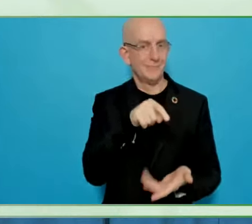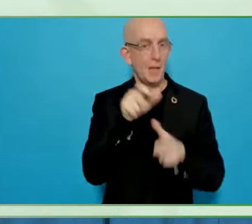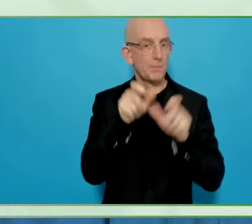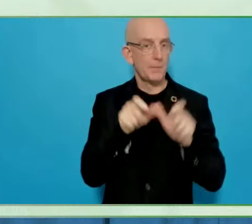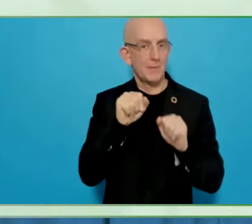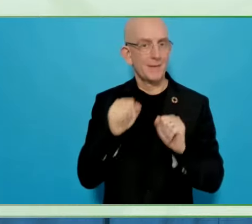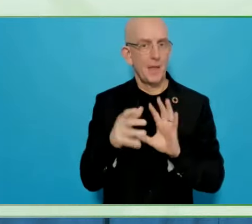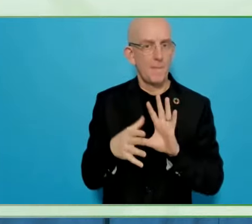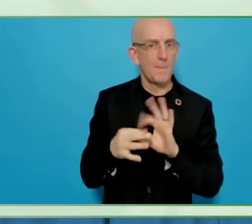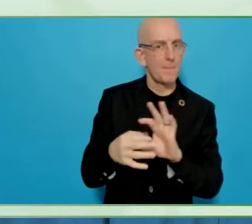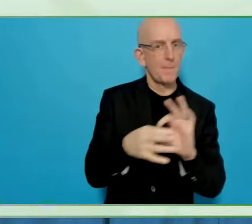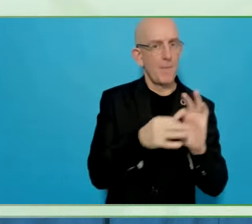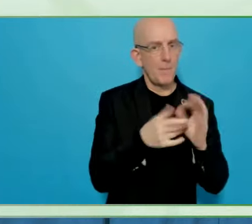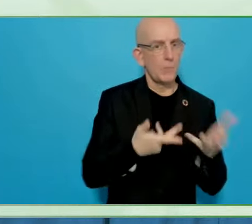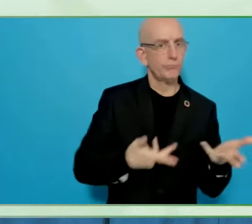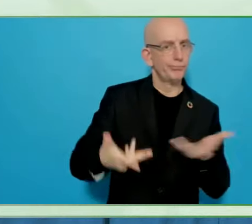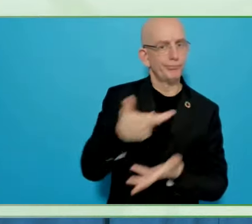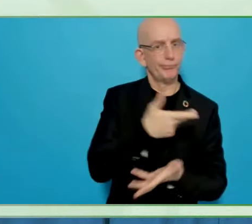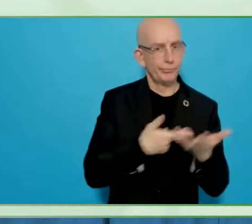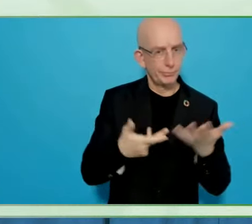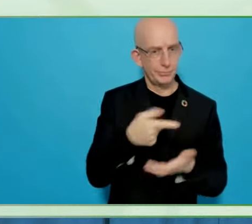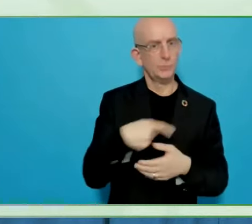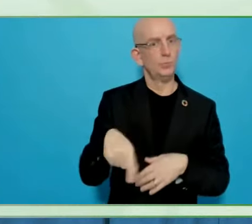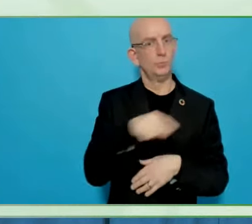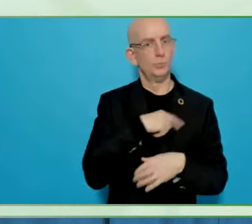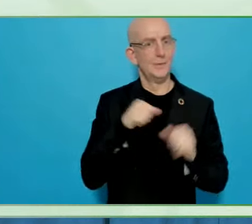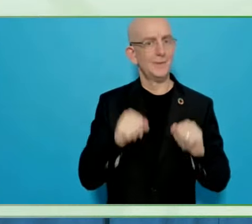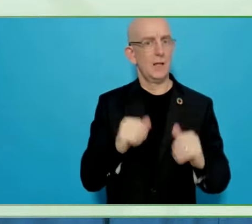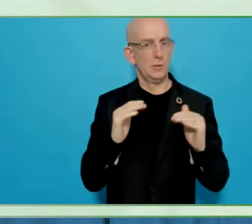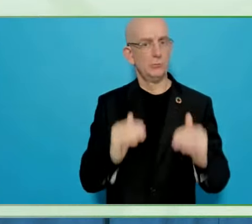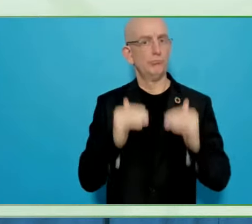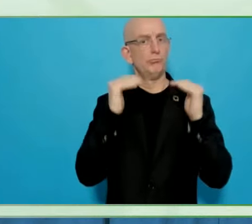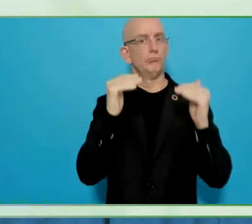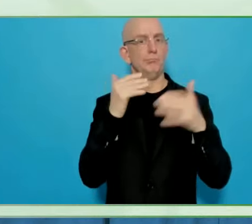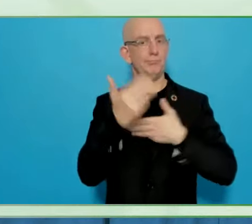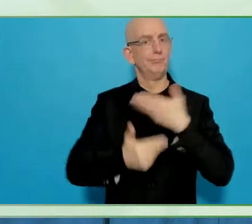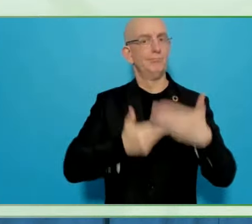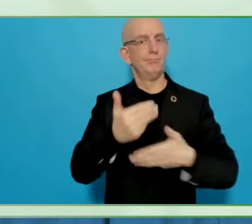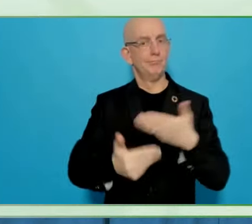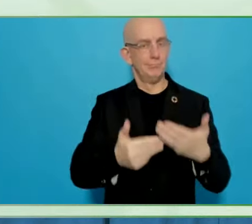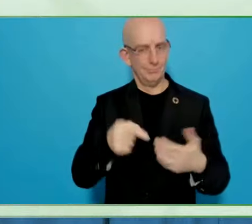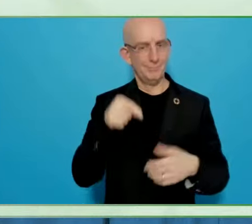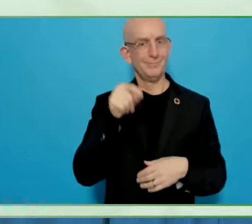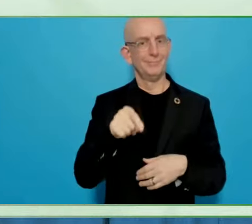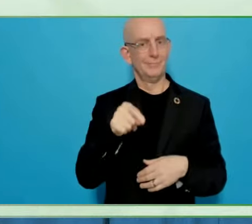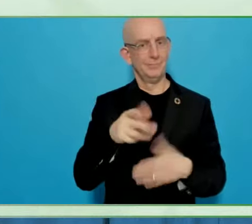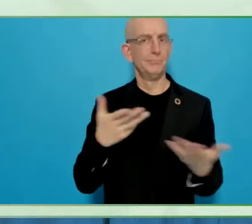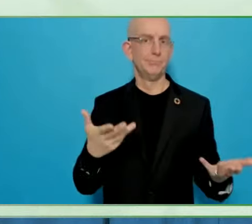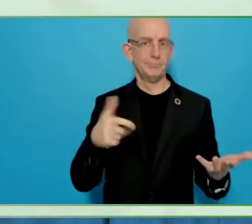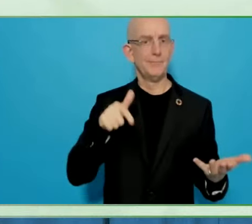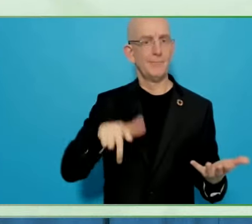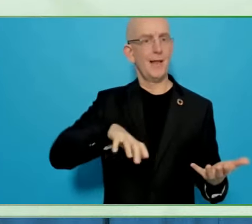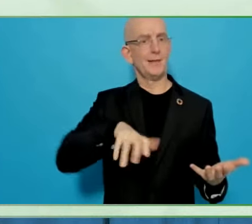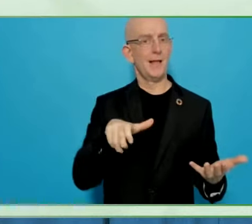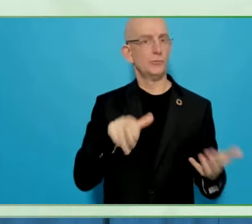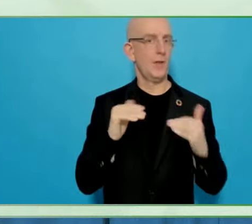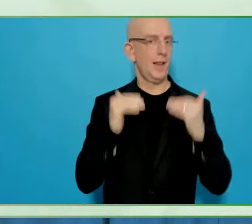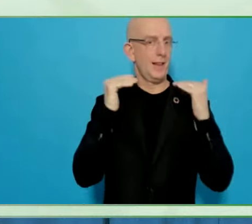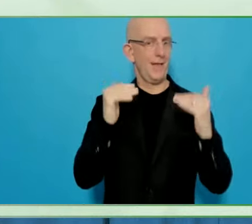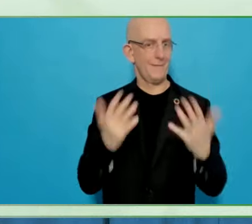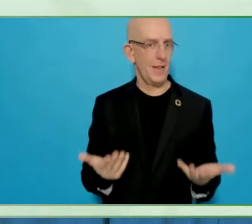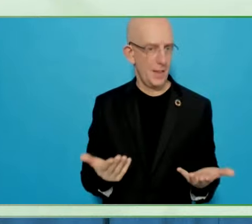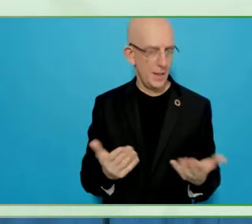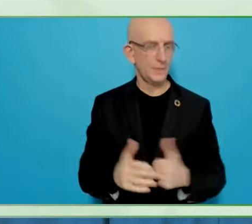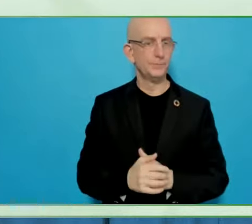To give you an idea of the volume there is going to be around 88